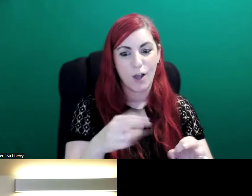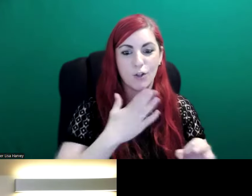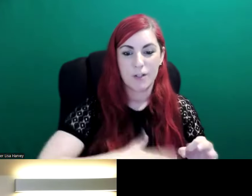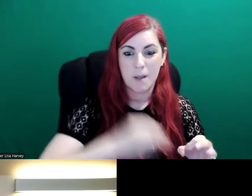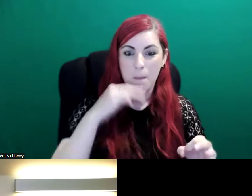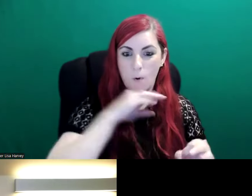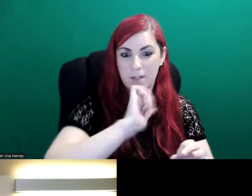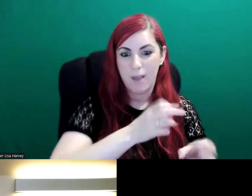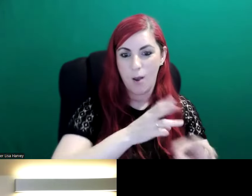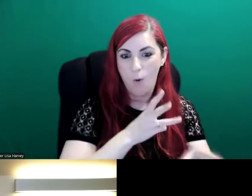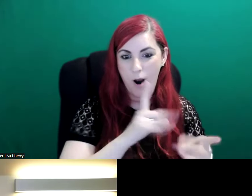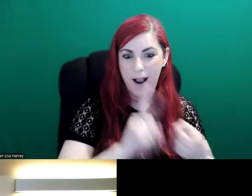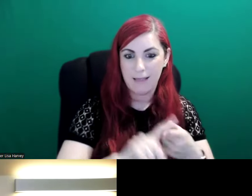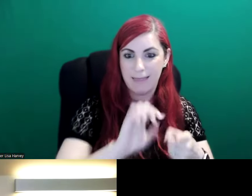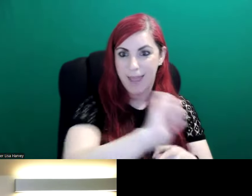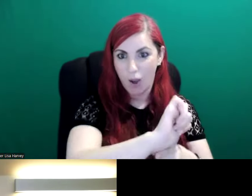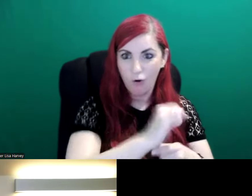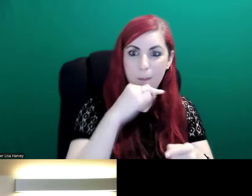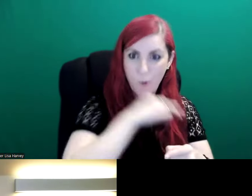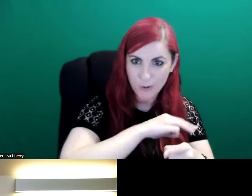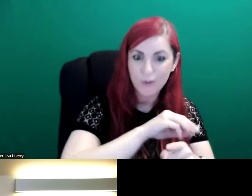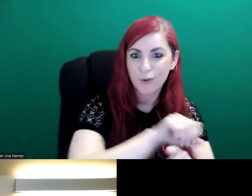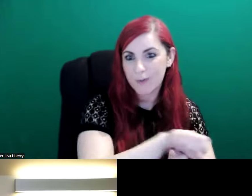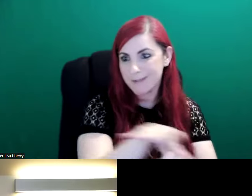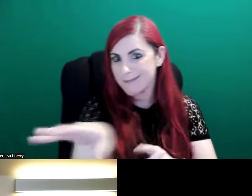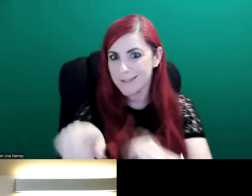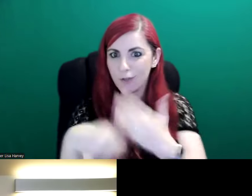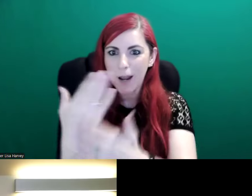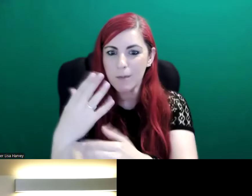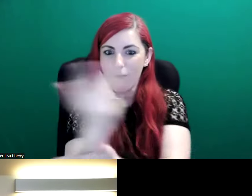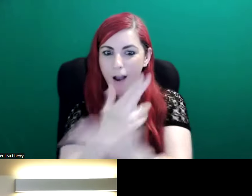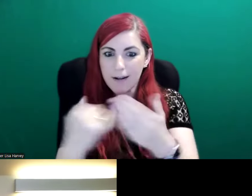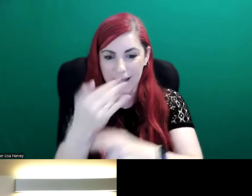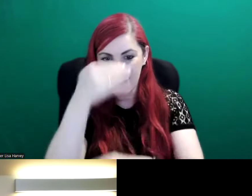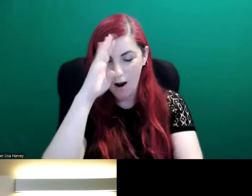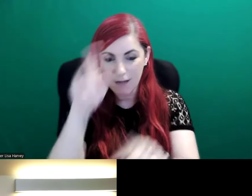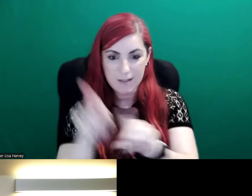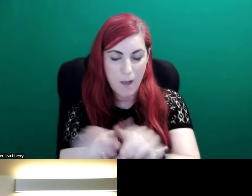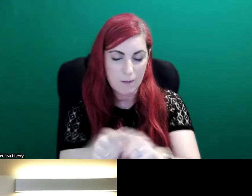own work, but their importance to the development of art in Ireland is wonderful. And